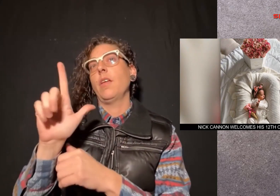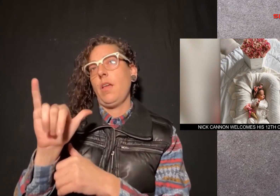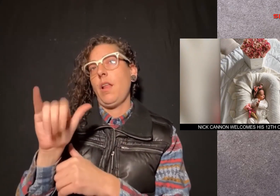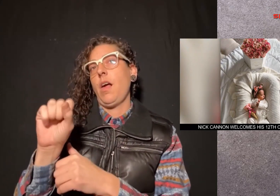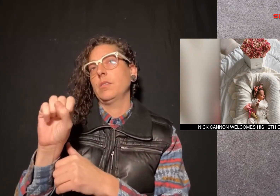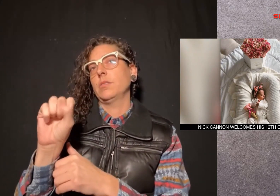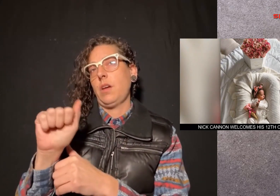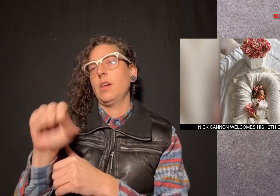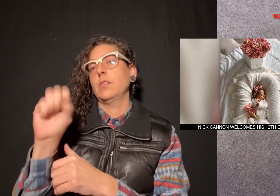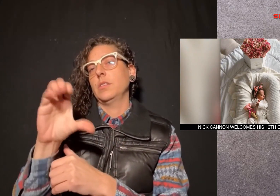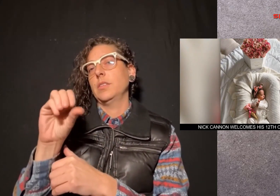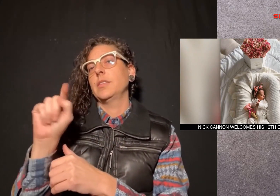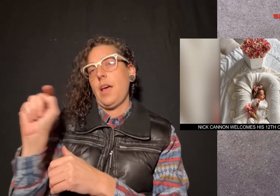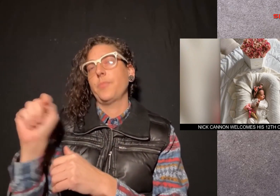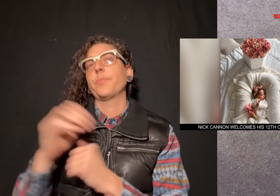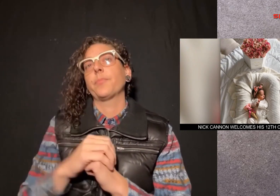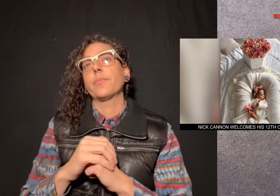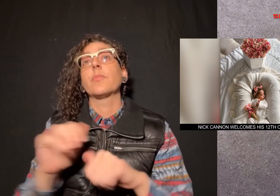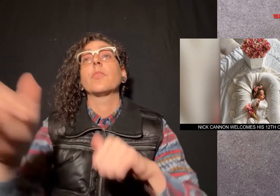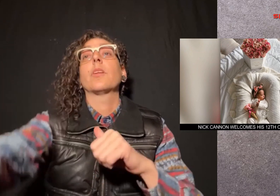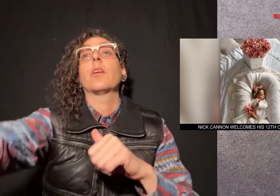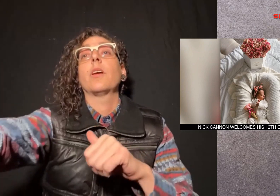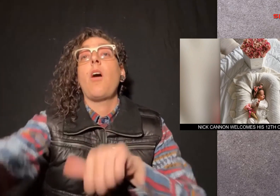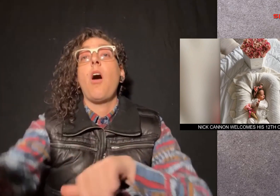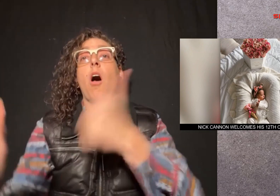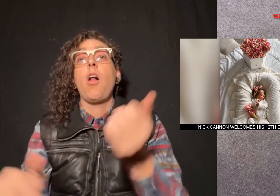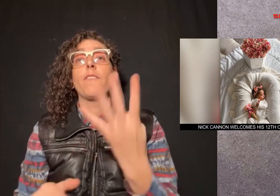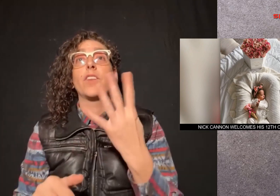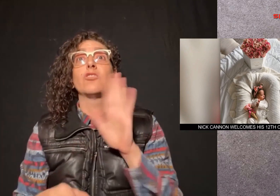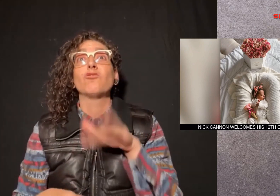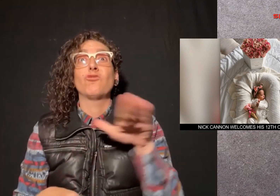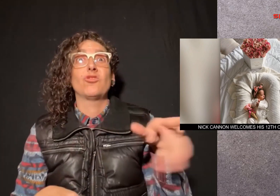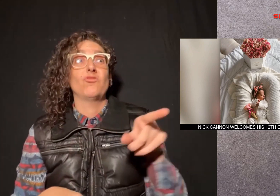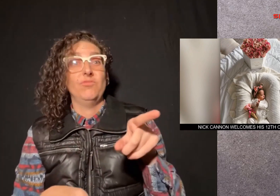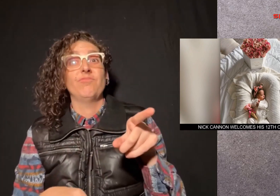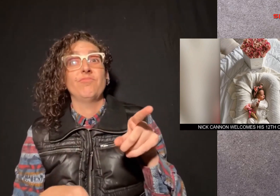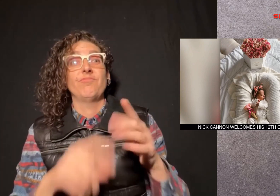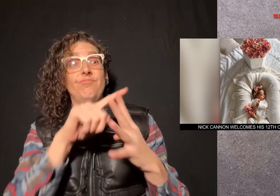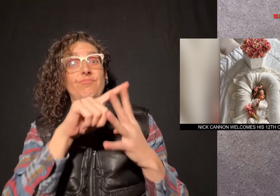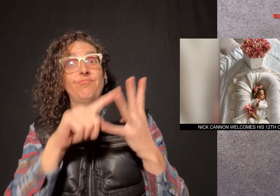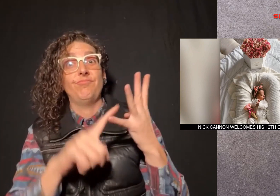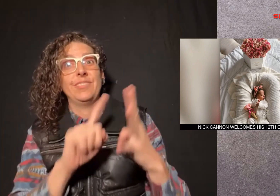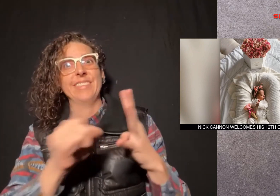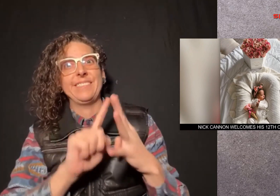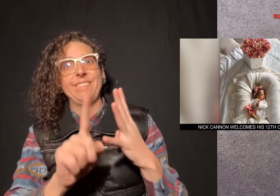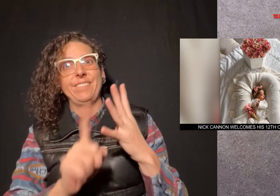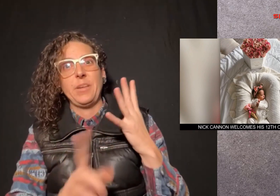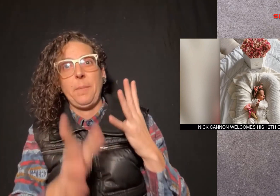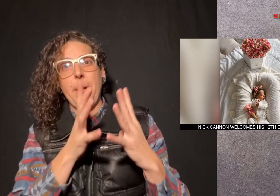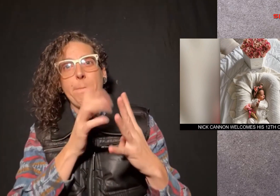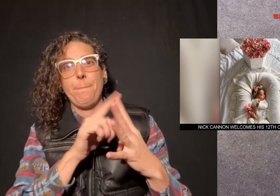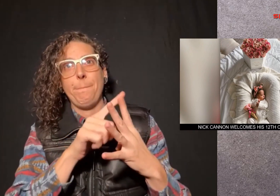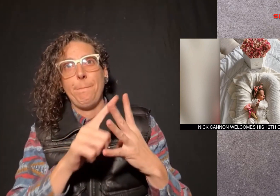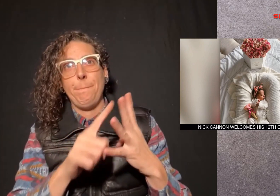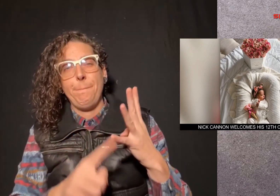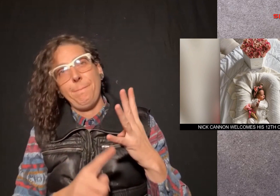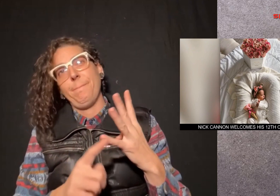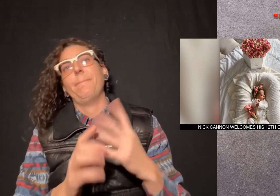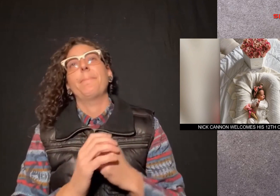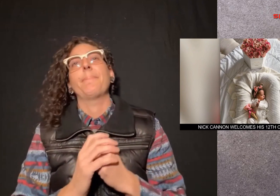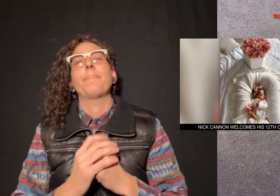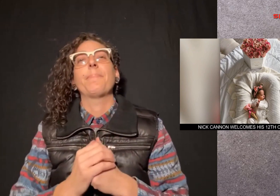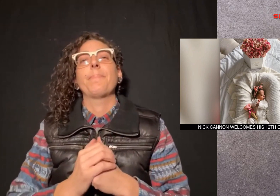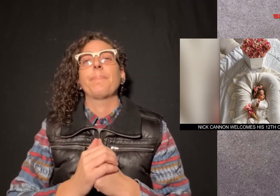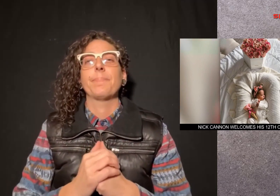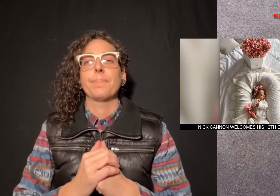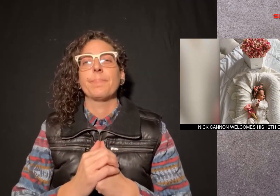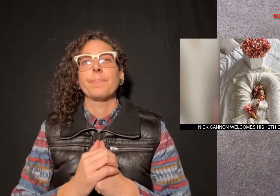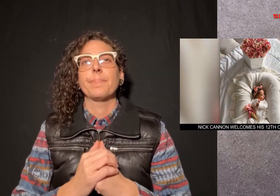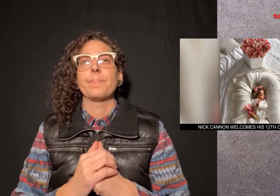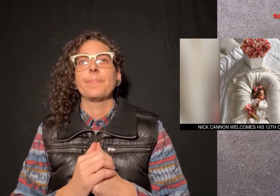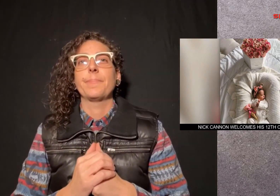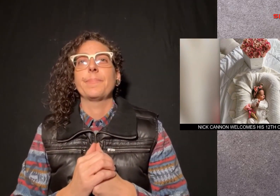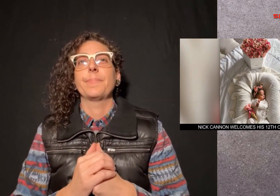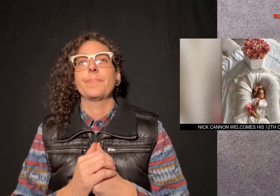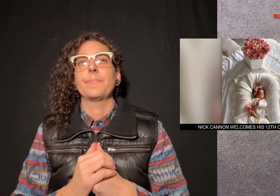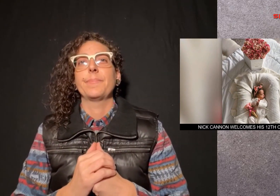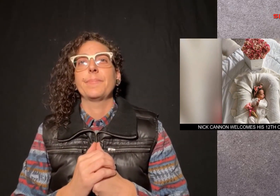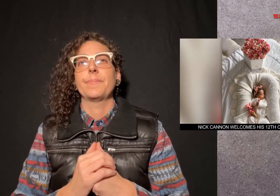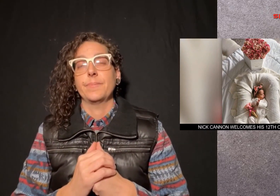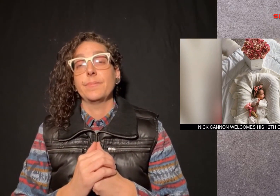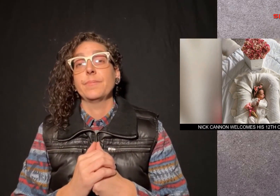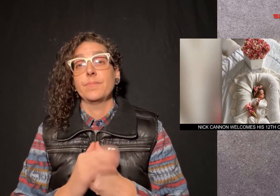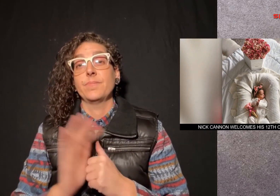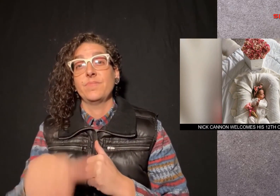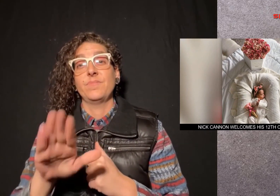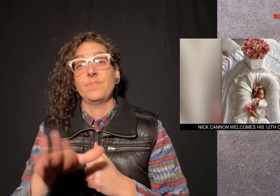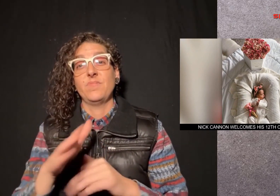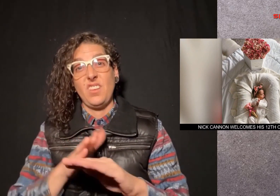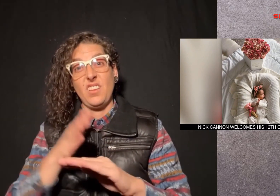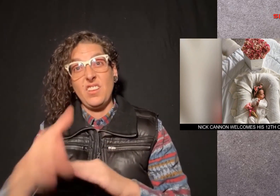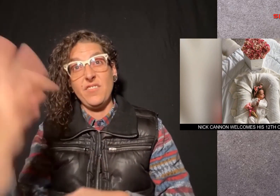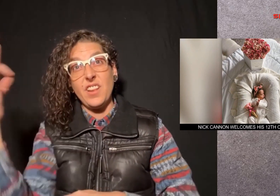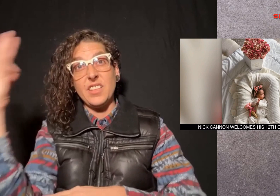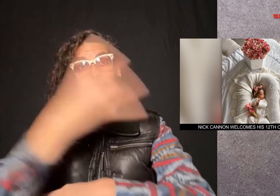model Alyssa Scott the other four children all have different moms